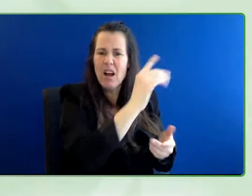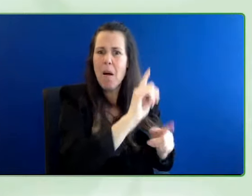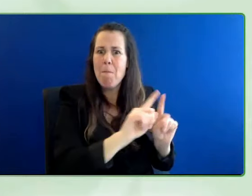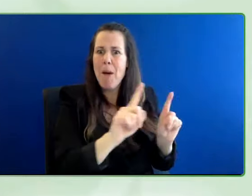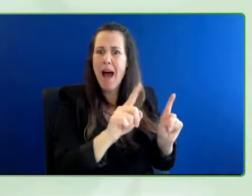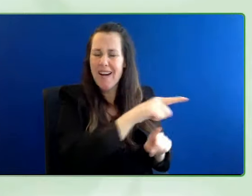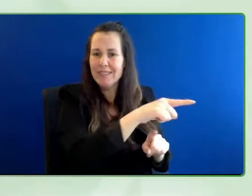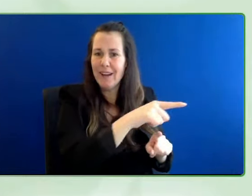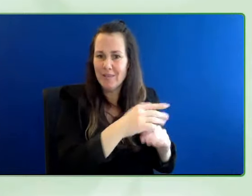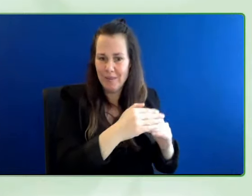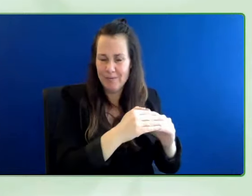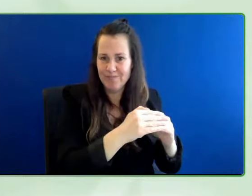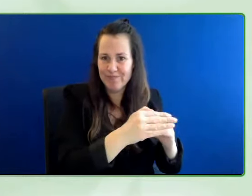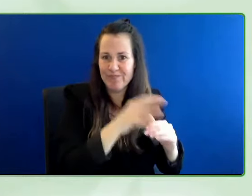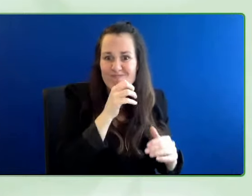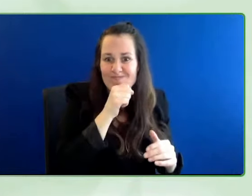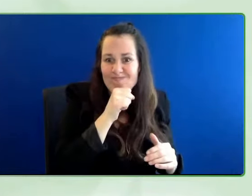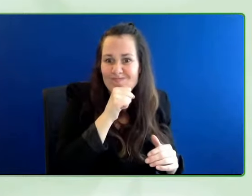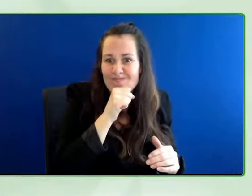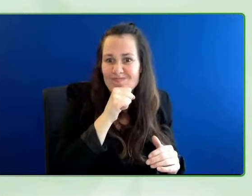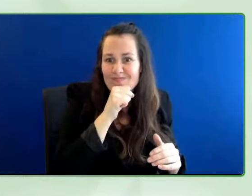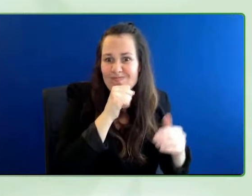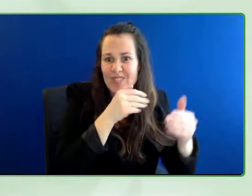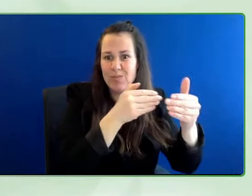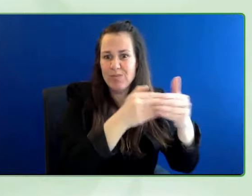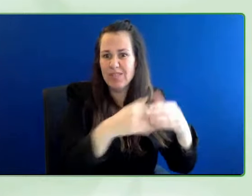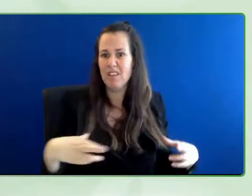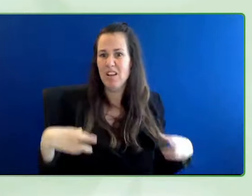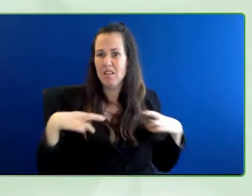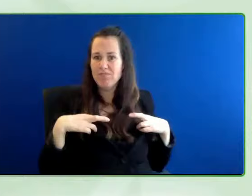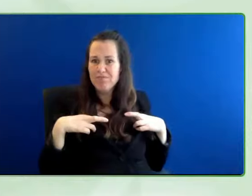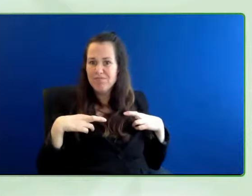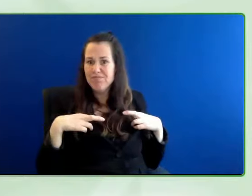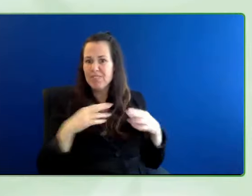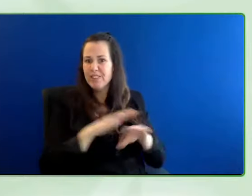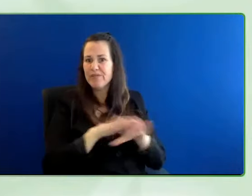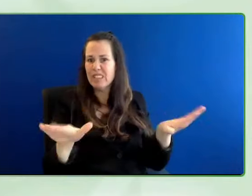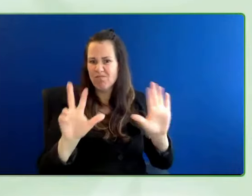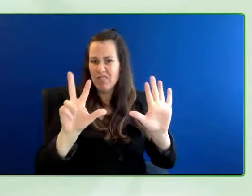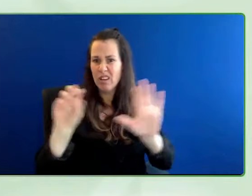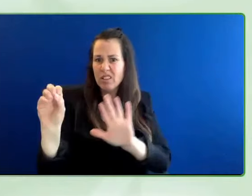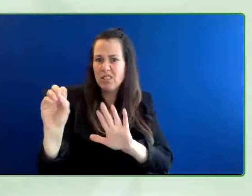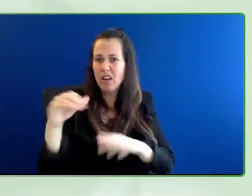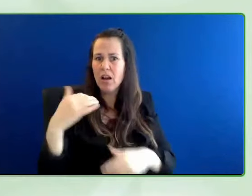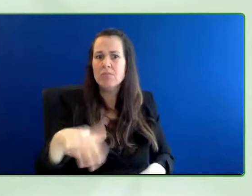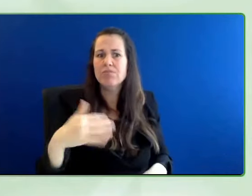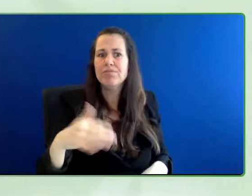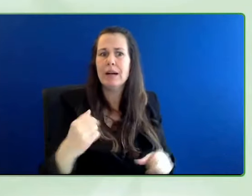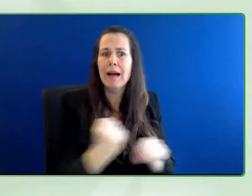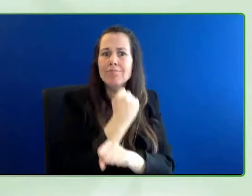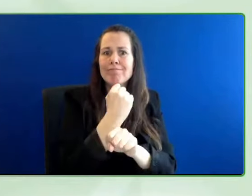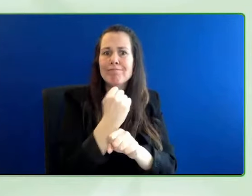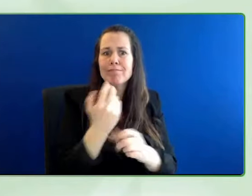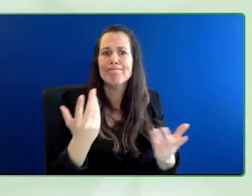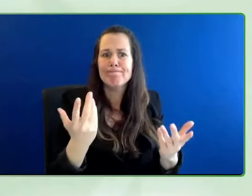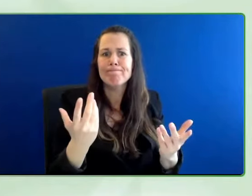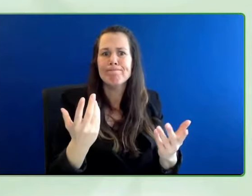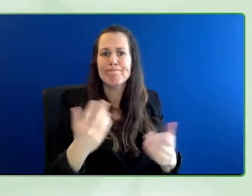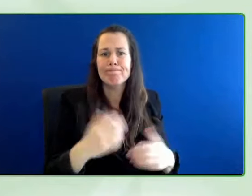Thank you. We need much more capacity development. Yes.